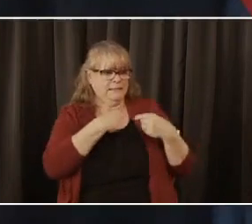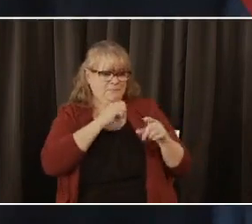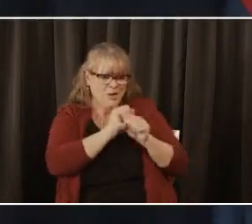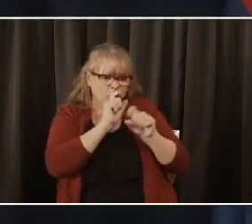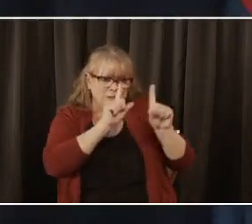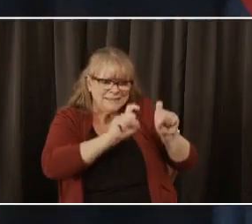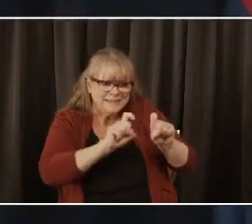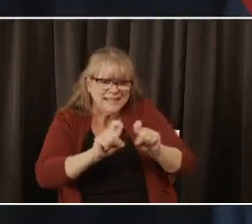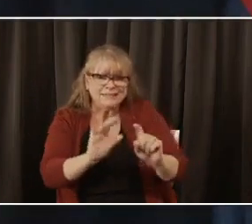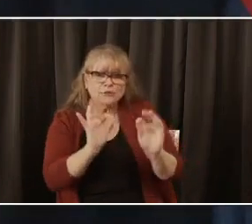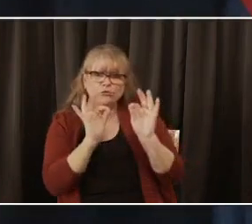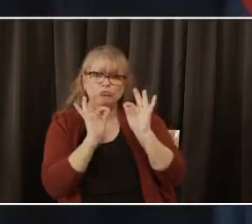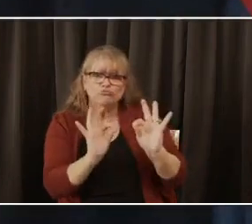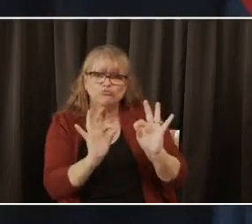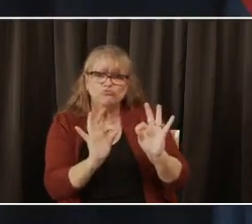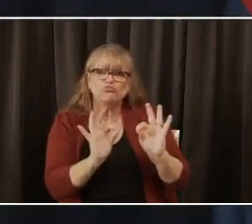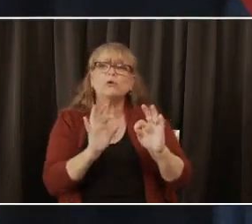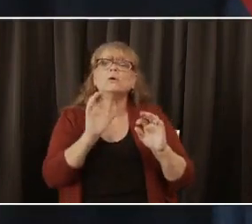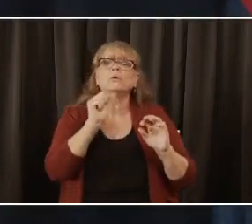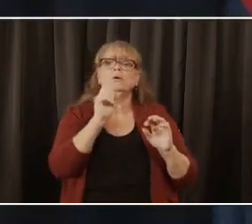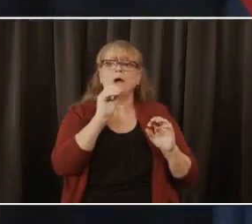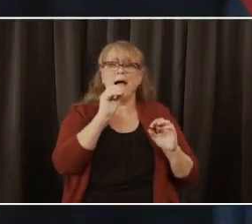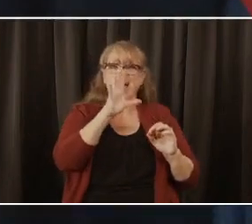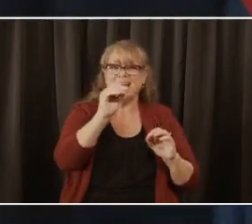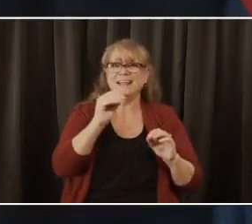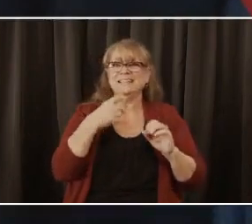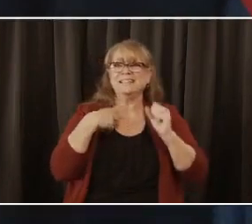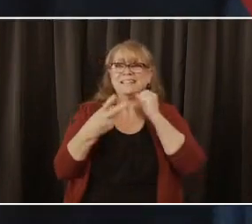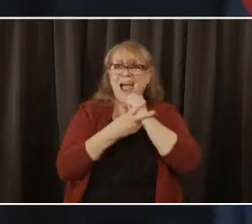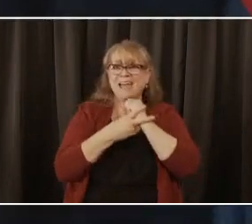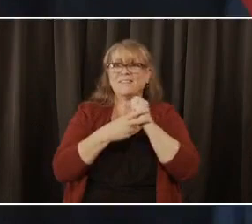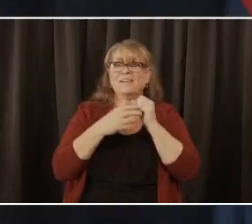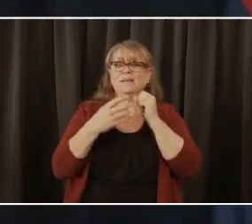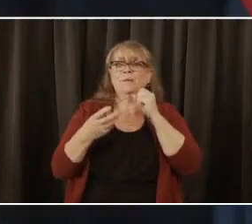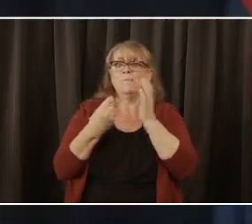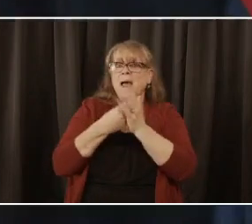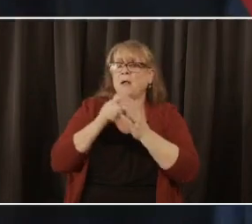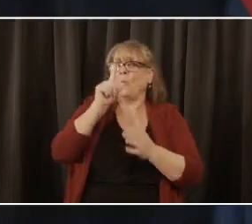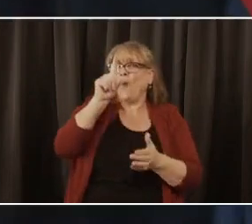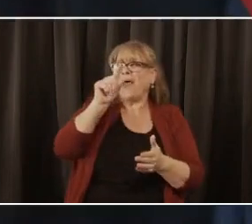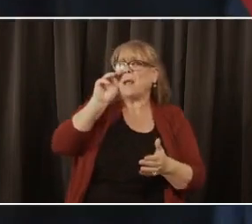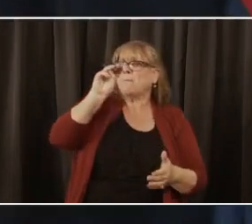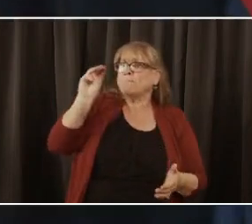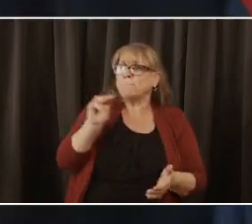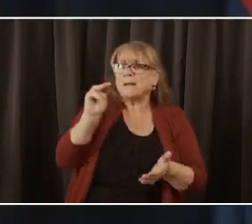by paying up front for defective or fraudulent or even dangerous supplies. We made dramatic